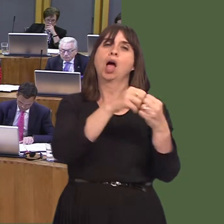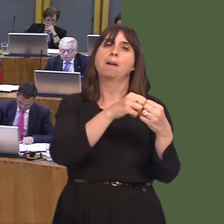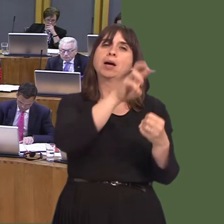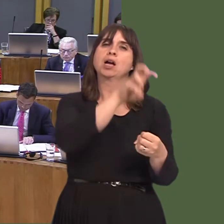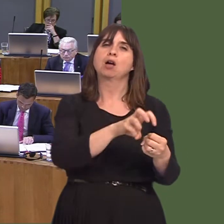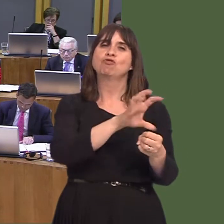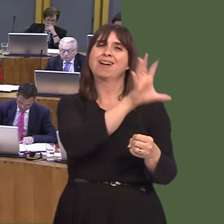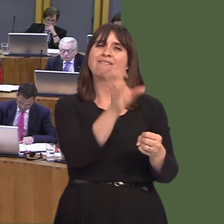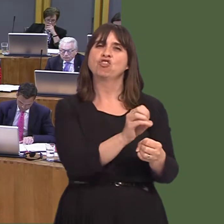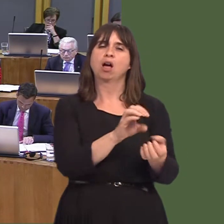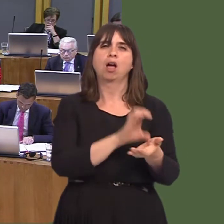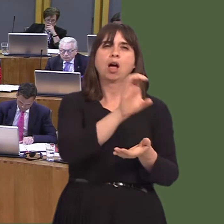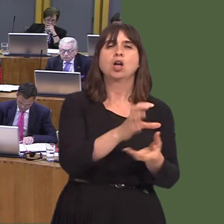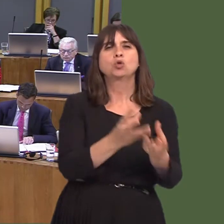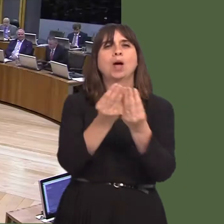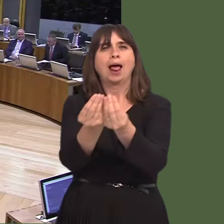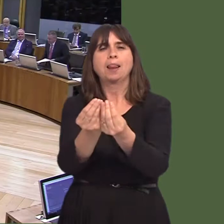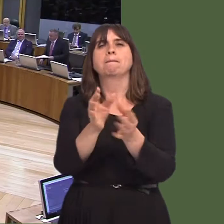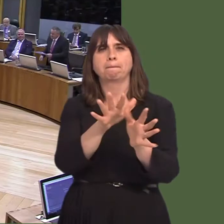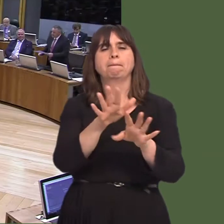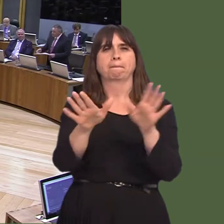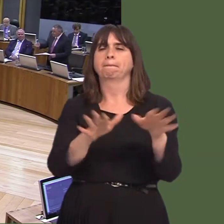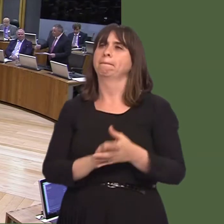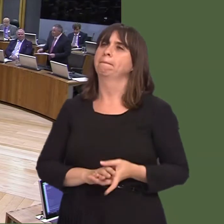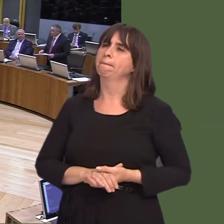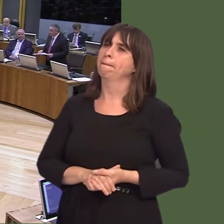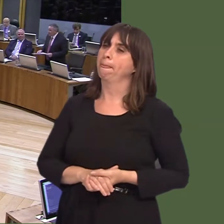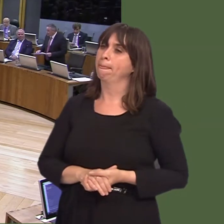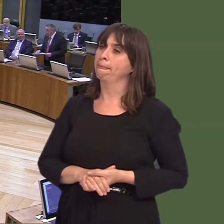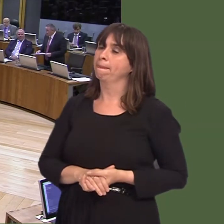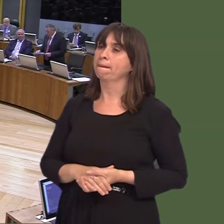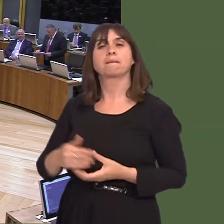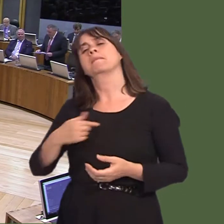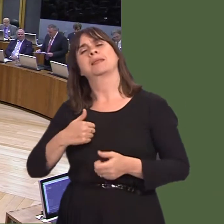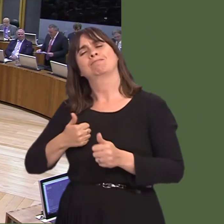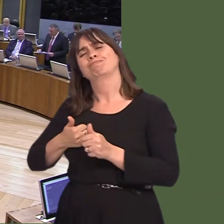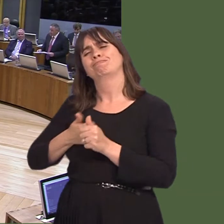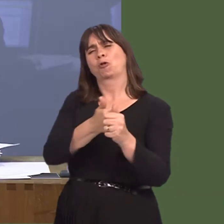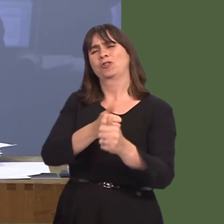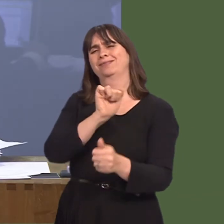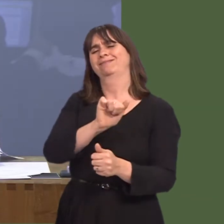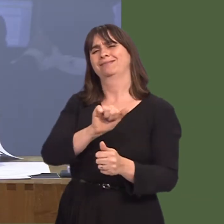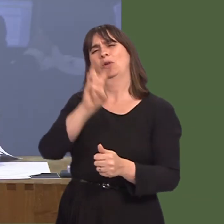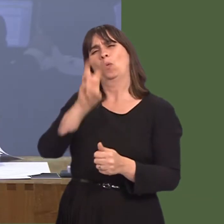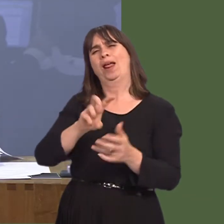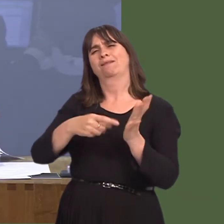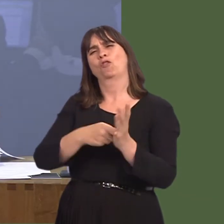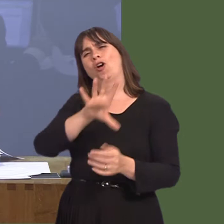scheme to support activity across Wales. Darren Millar AM: Thank you for that answer, First Minister. I'm a huge advocate of the programme, and I think it's been doing some excellent work.